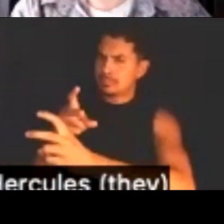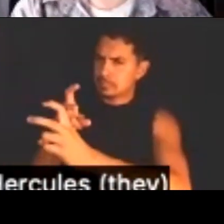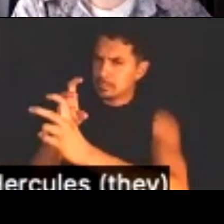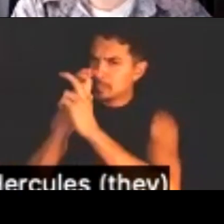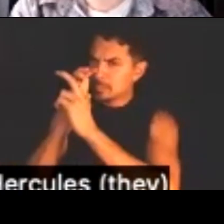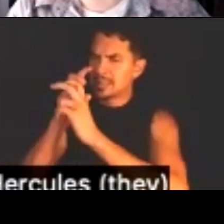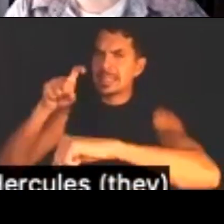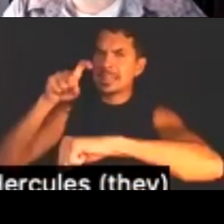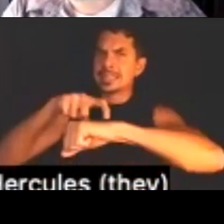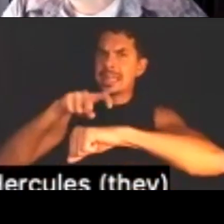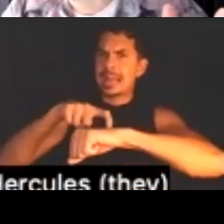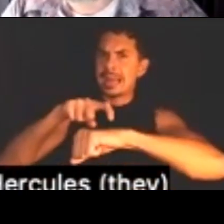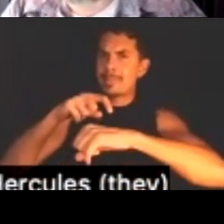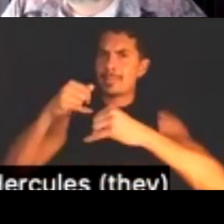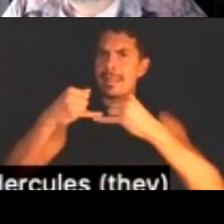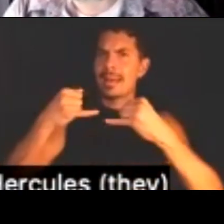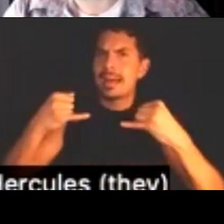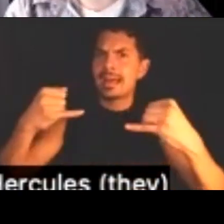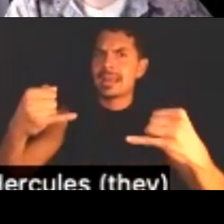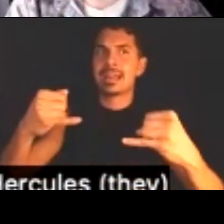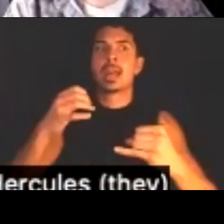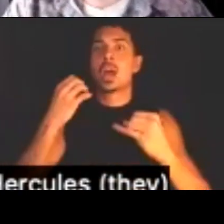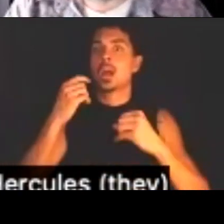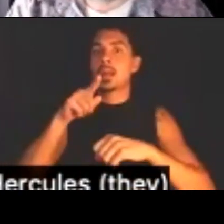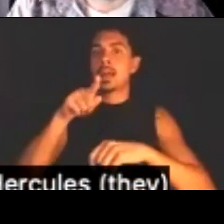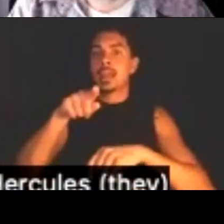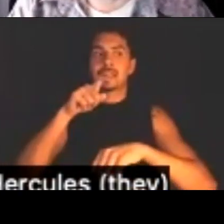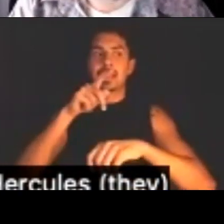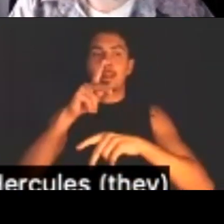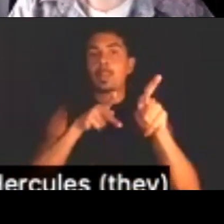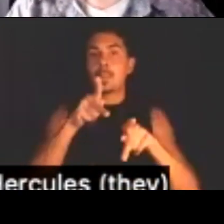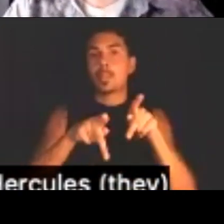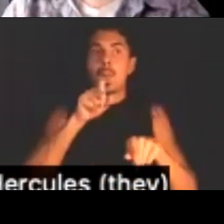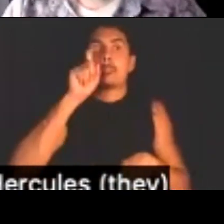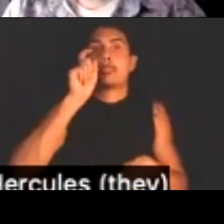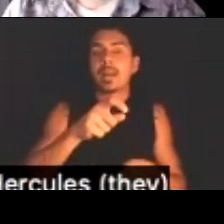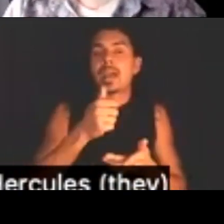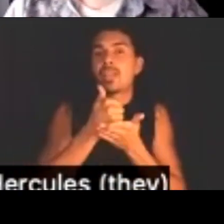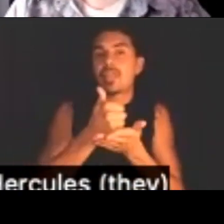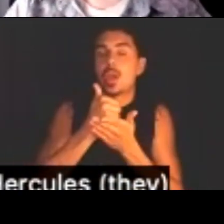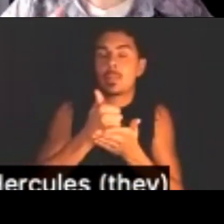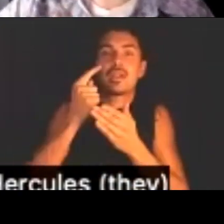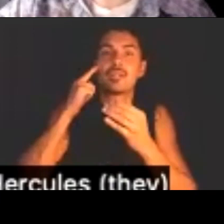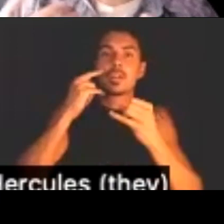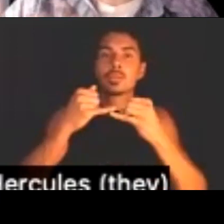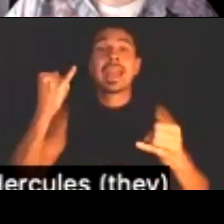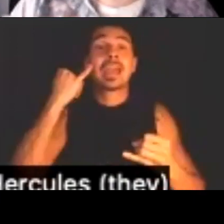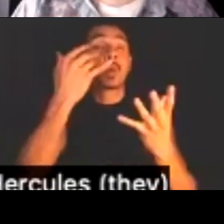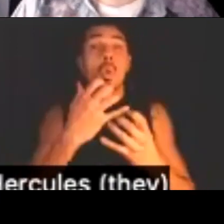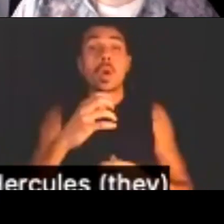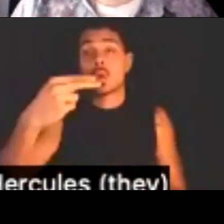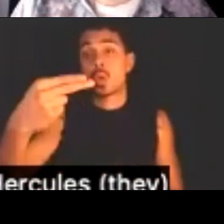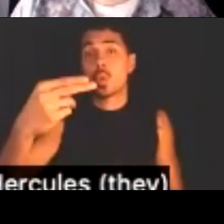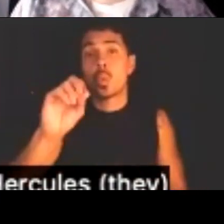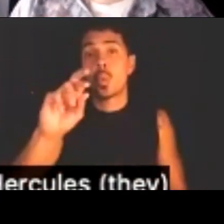like for how much time people had to do therapy, that people had to do therapy if they wanted to get hormones. So I'm gonna let you all read more